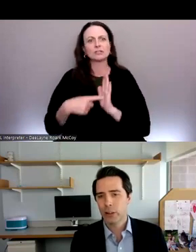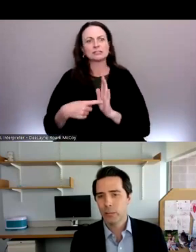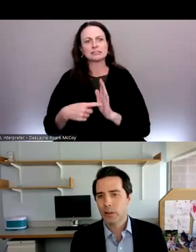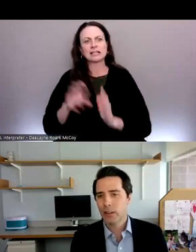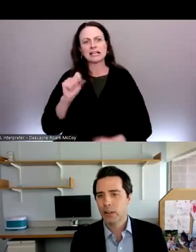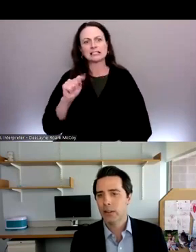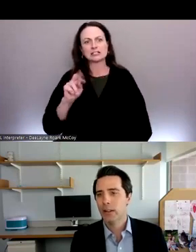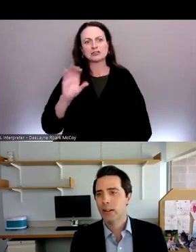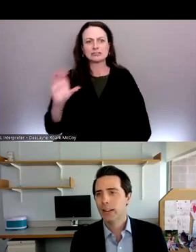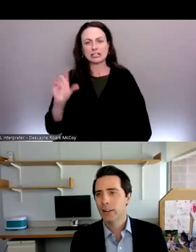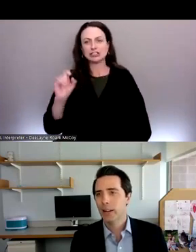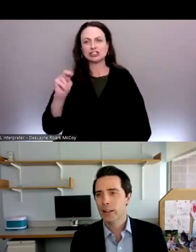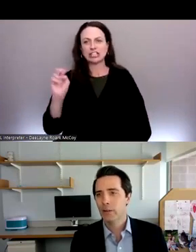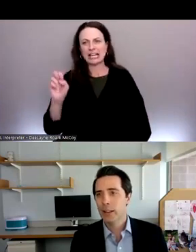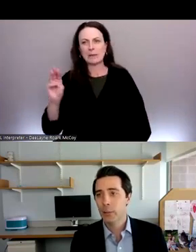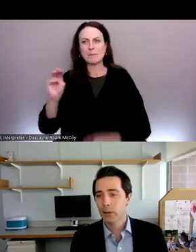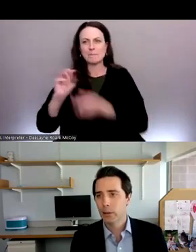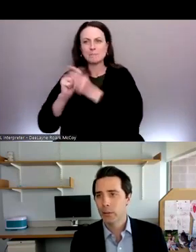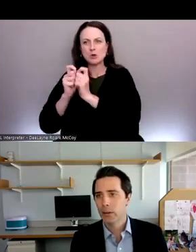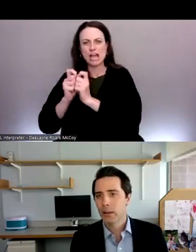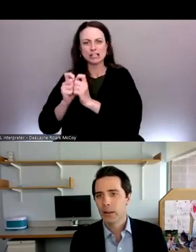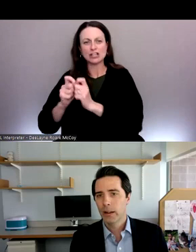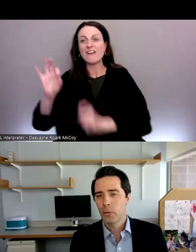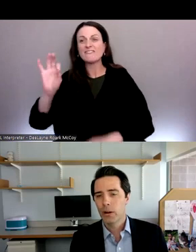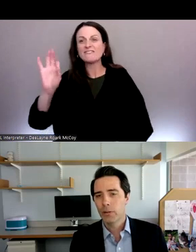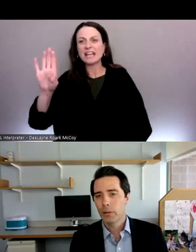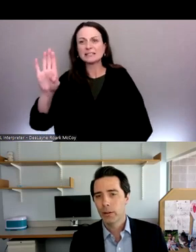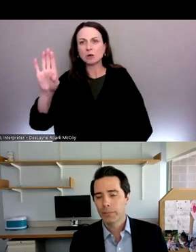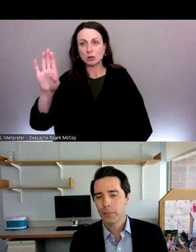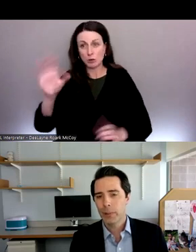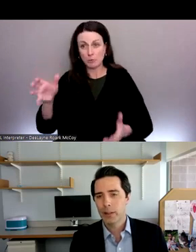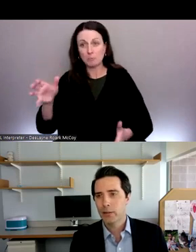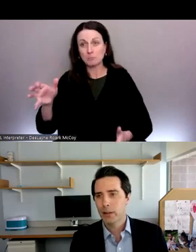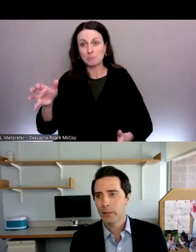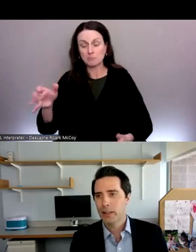and gene mutation hearing loss Facebook